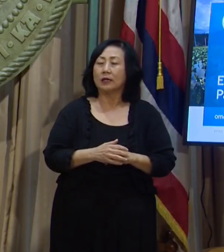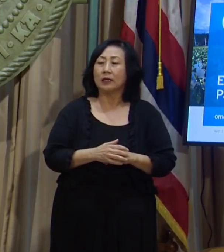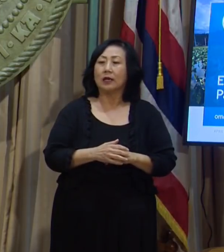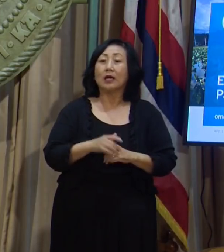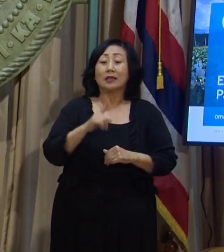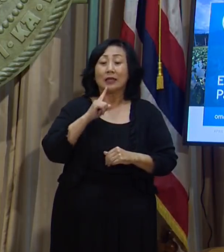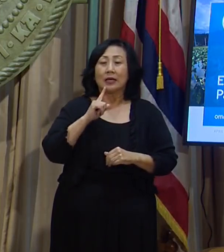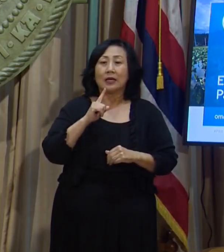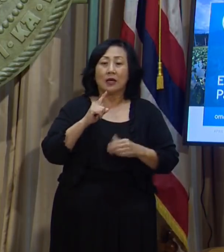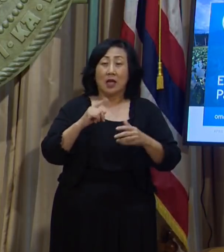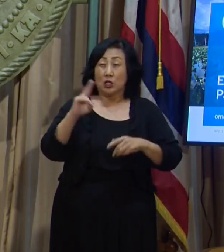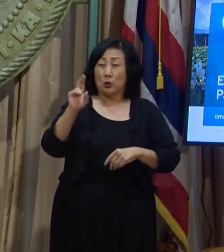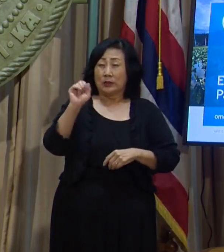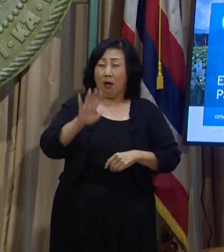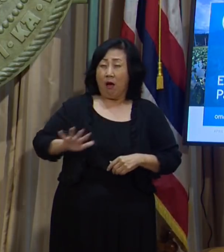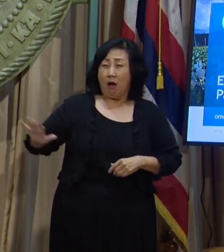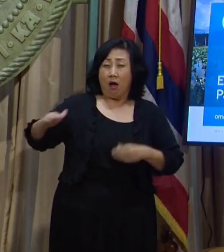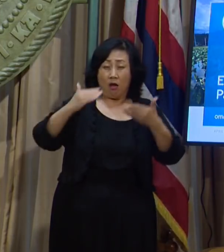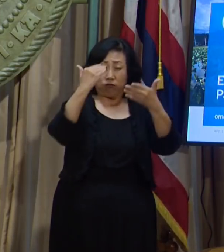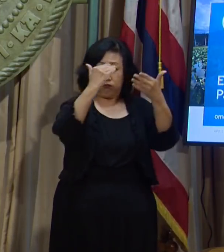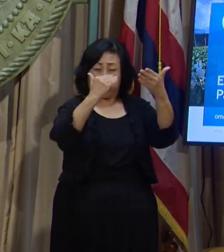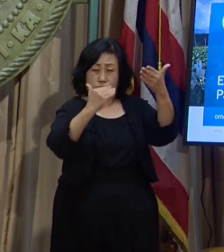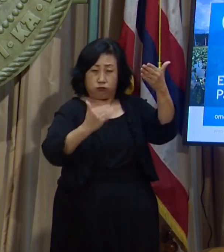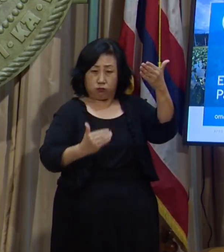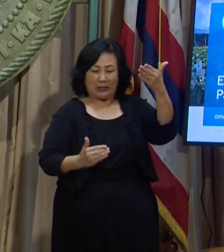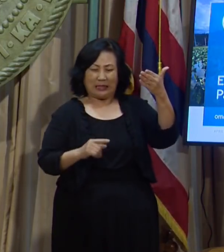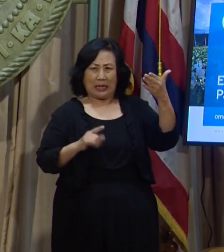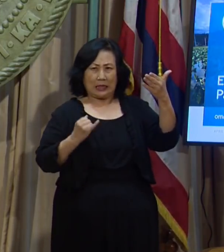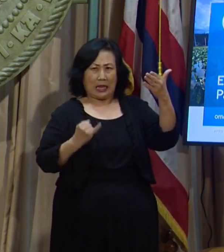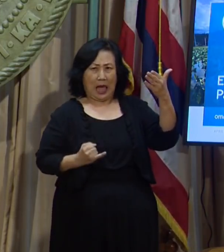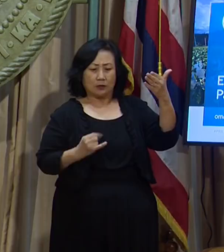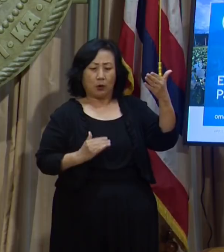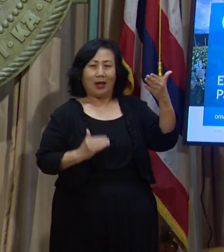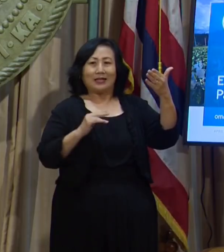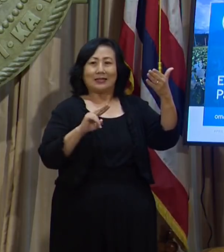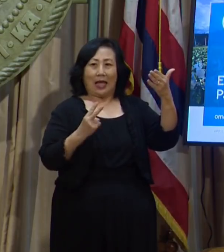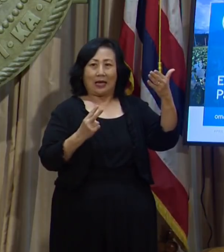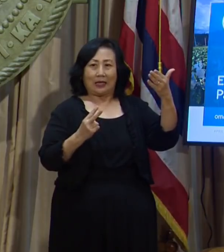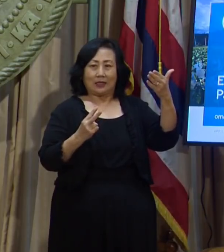THIS IS THE NUMBER OF CASES -- 10 DEATHS, AS YOU KNOW. THE SECOND LOWEST MORTALITY RATE